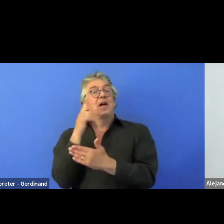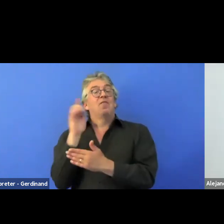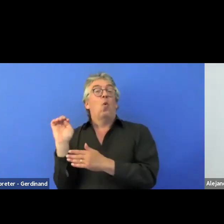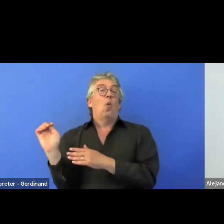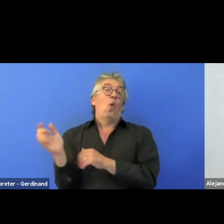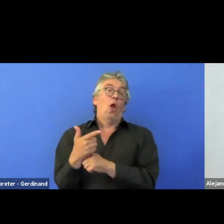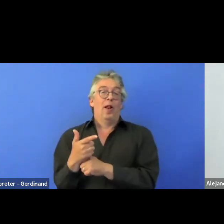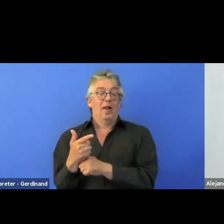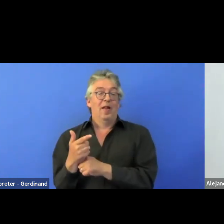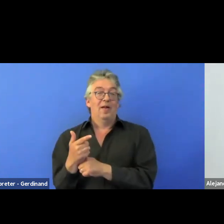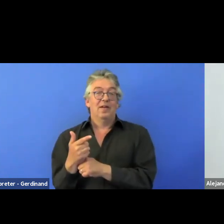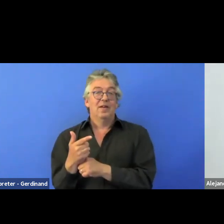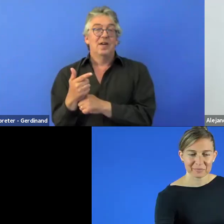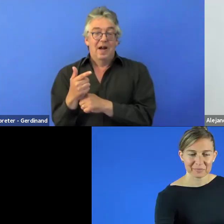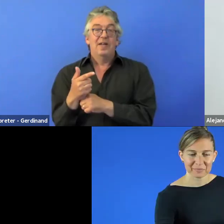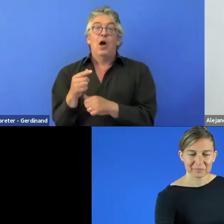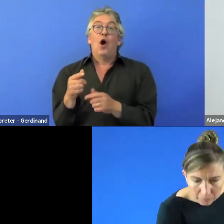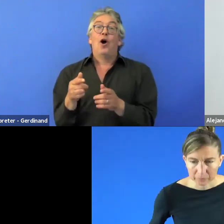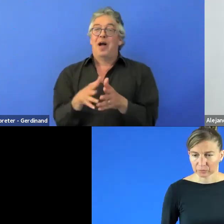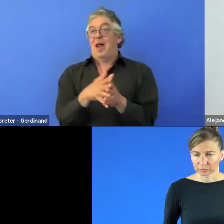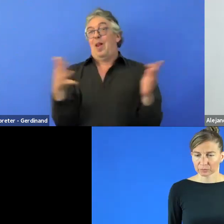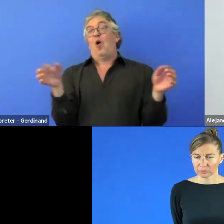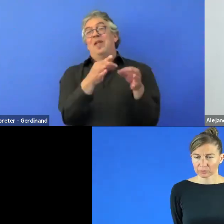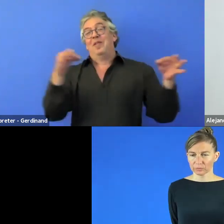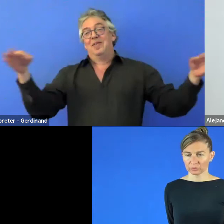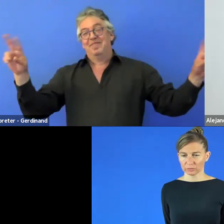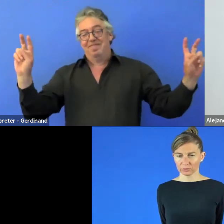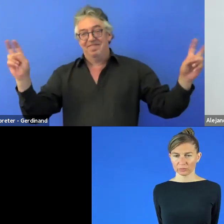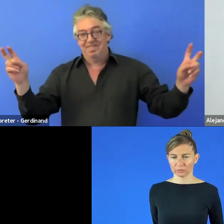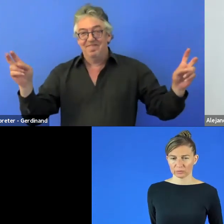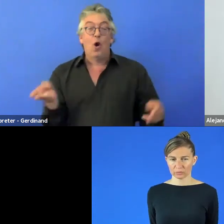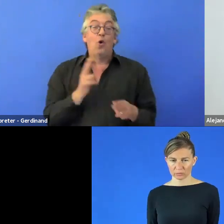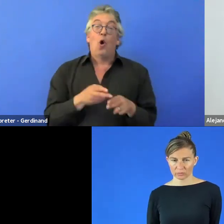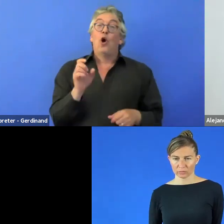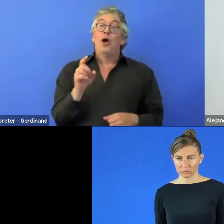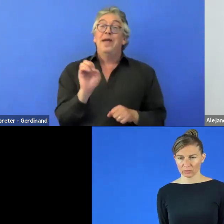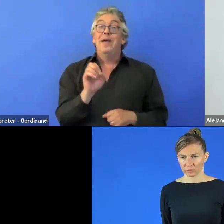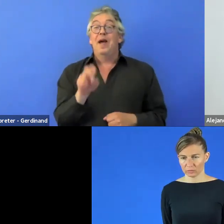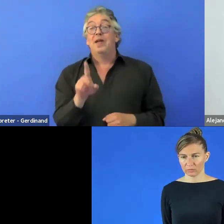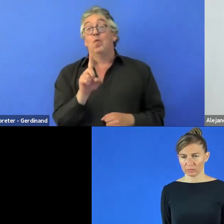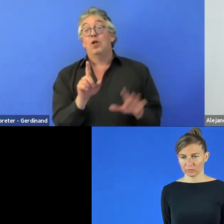extending the range of users, and the code is EN 17161.